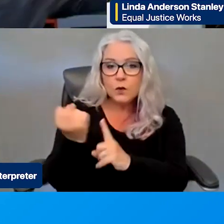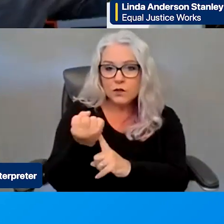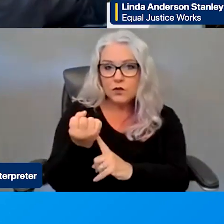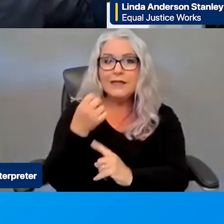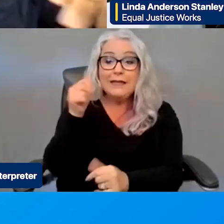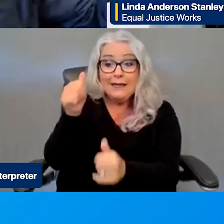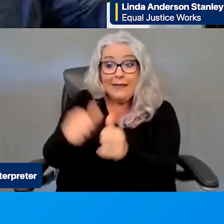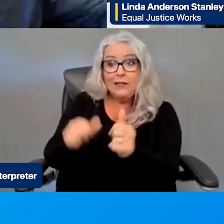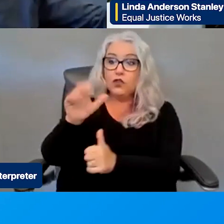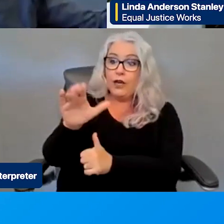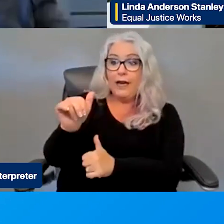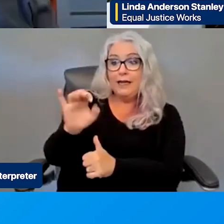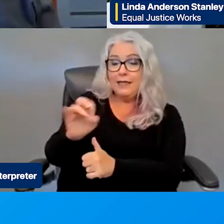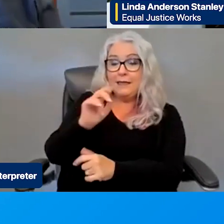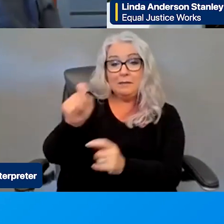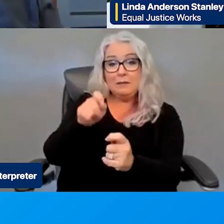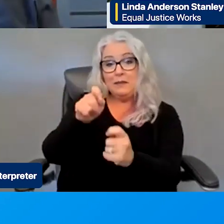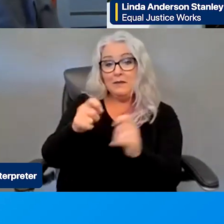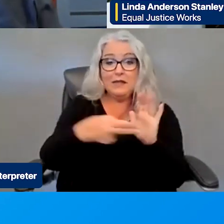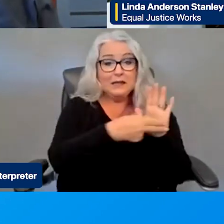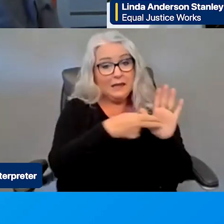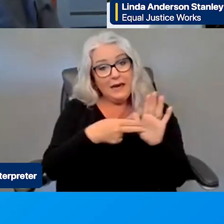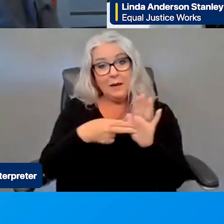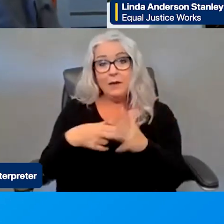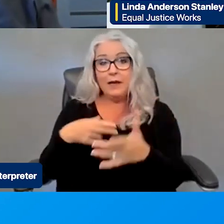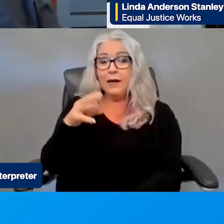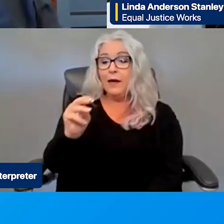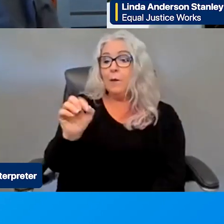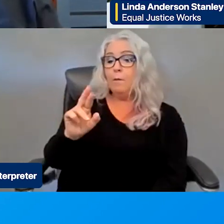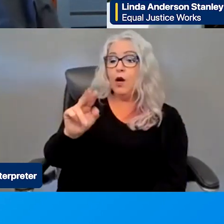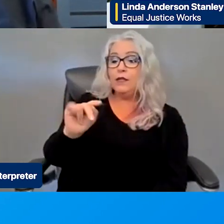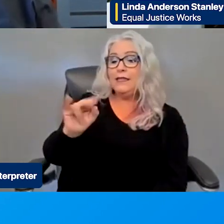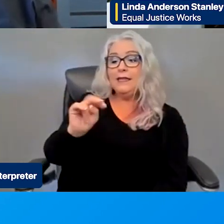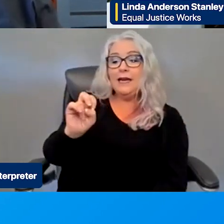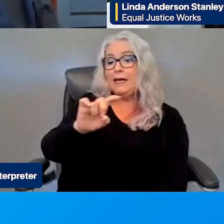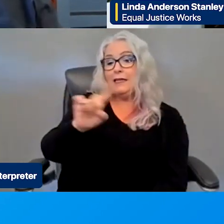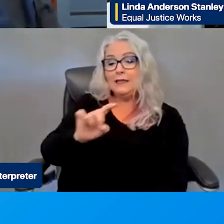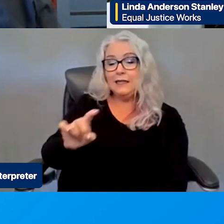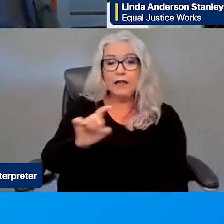a name so and so versus Cuomo. In this case it was Mr. Martinez and he was the person who was